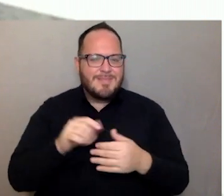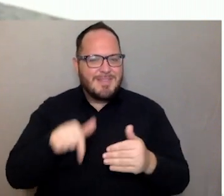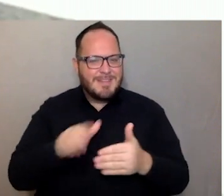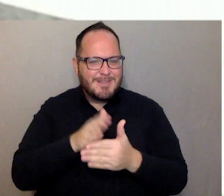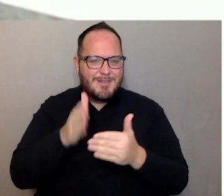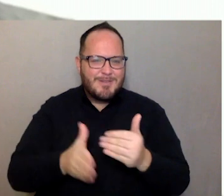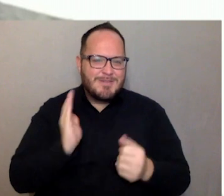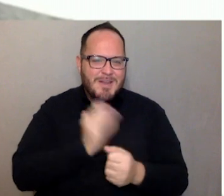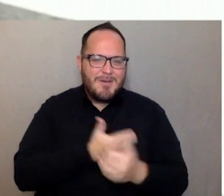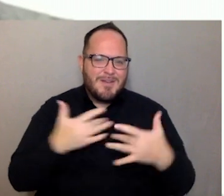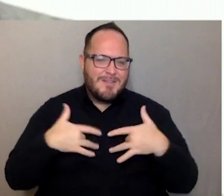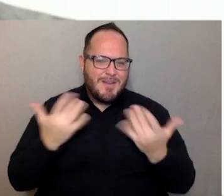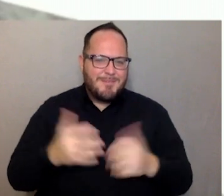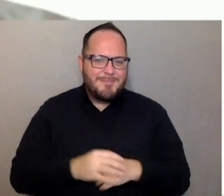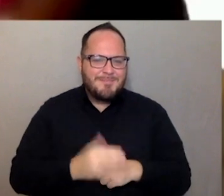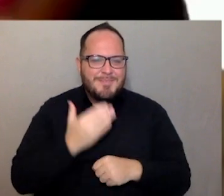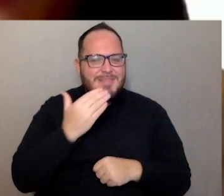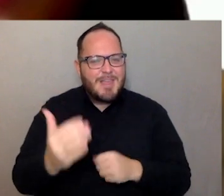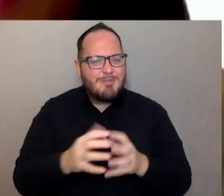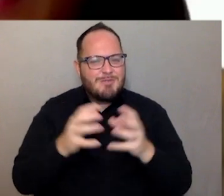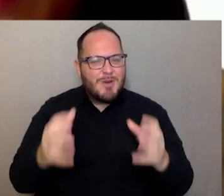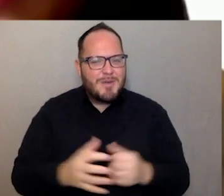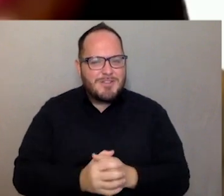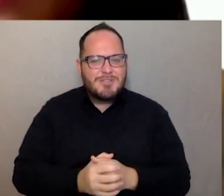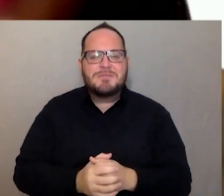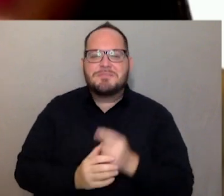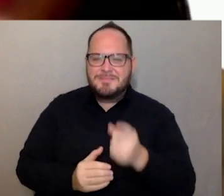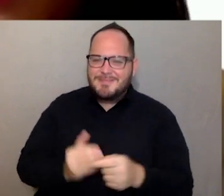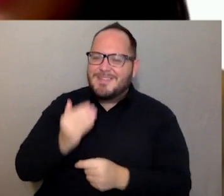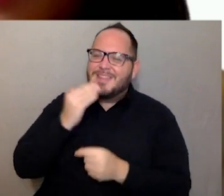PEOPLE LATER THIS AFTERNOON. THIS CONCLUDES OUR EVENT. THANK YOU VERY MUCH, EVERYBODY. >> THANK YOU SO MUCH, EVERYONE.